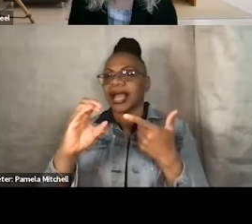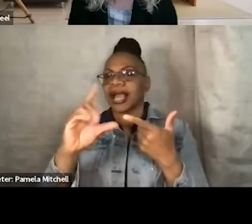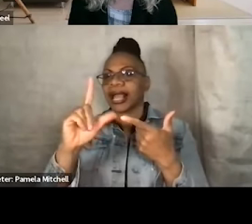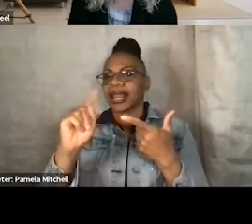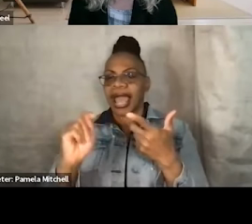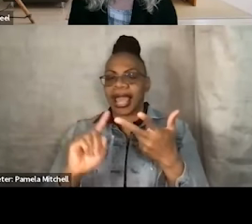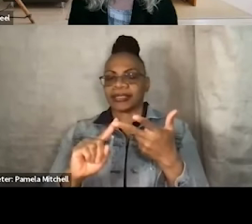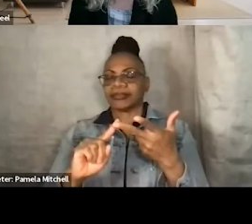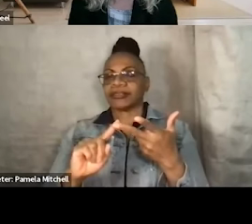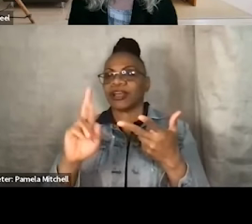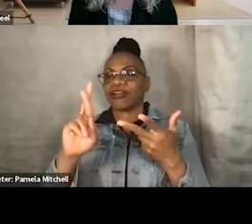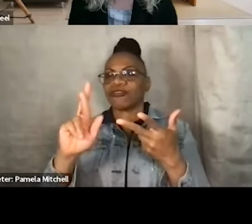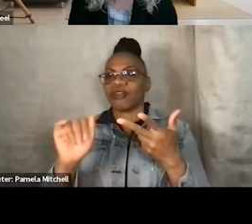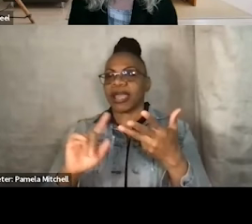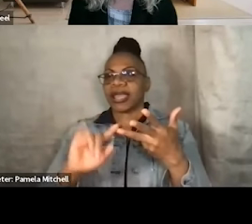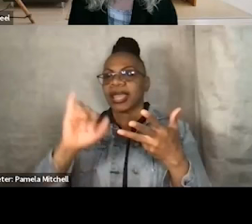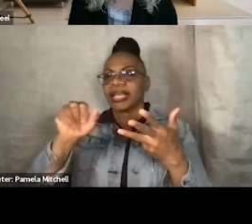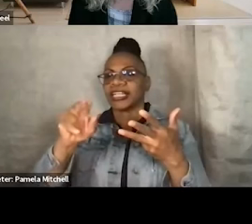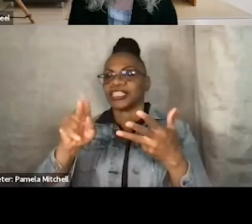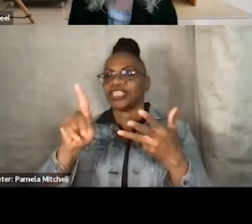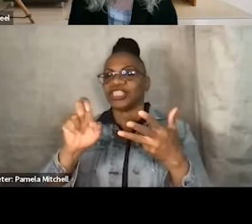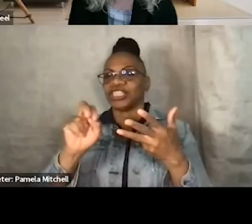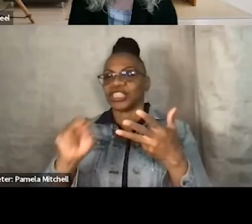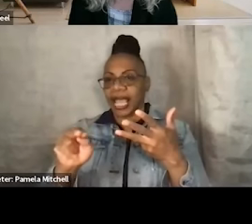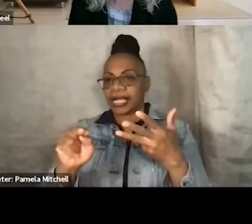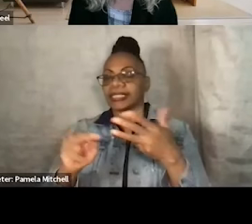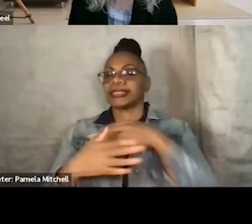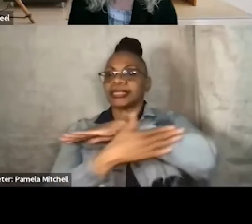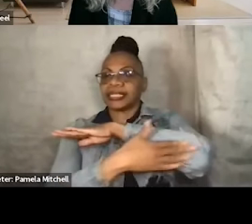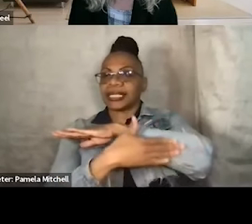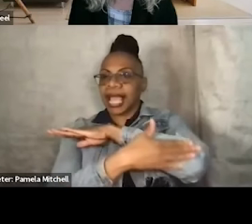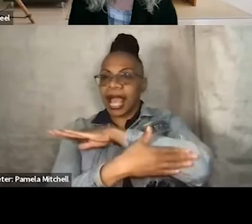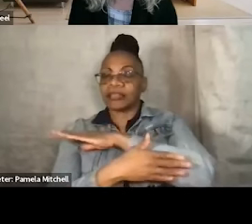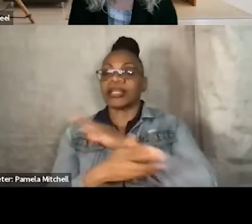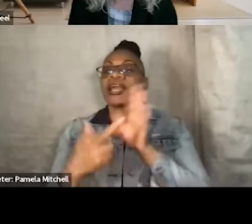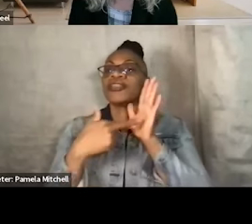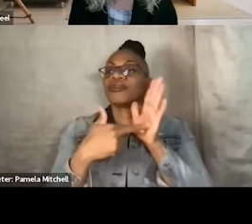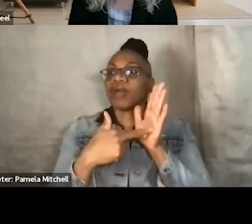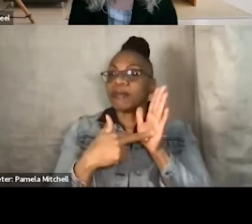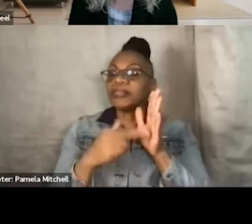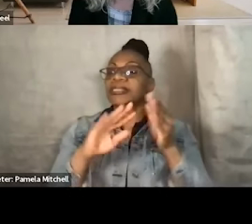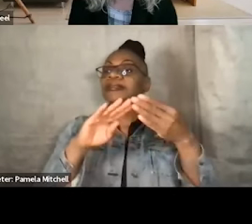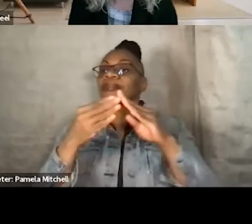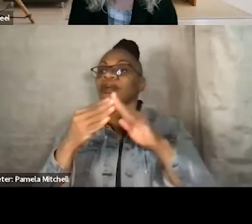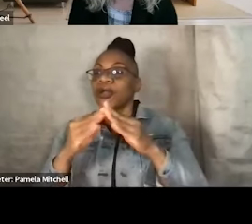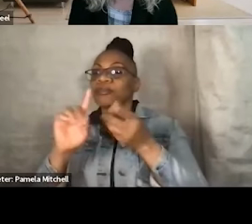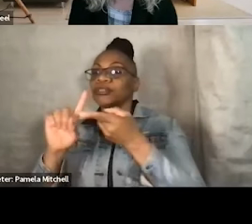They all make up part of the Kansas City metro area and also represent urban, suburban, and rural communities.